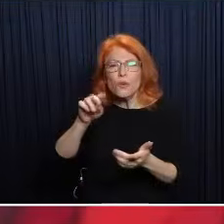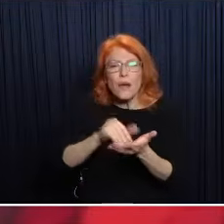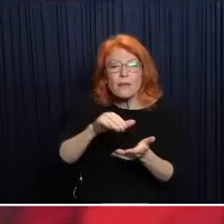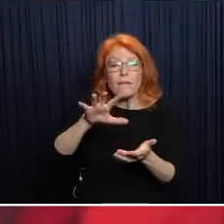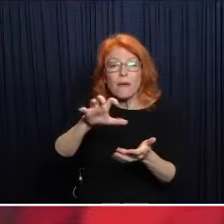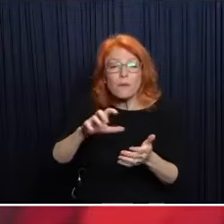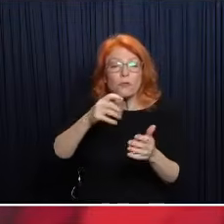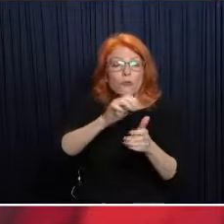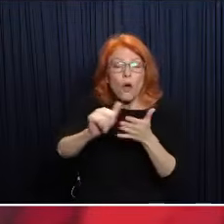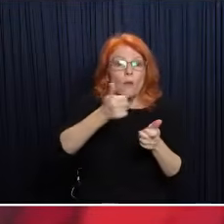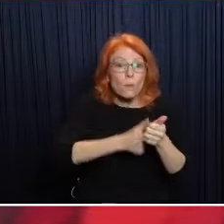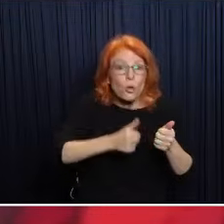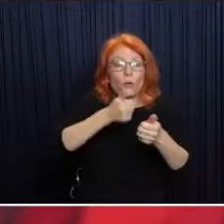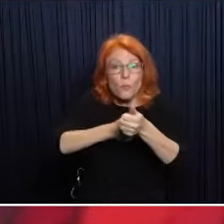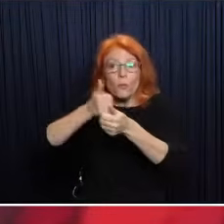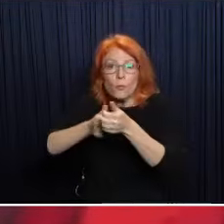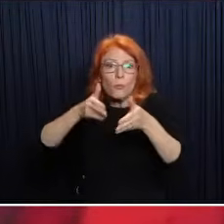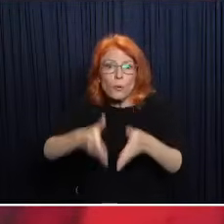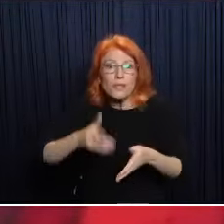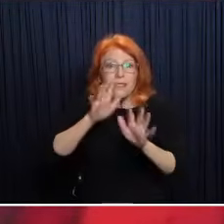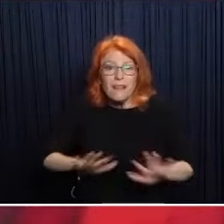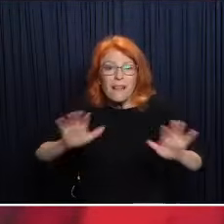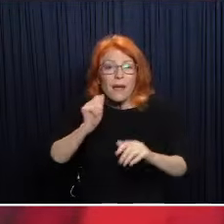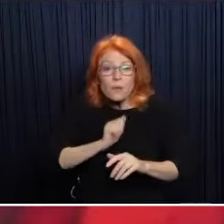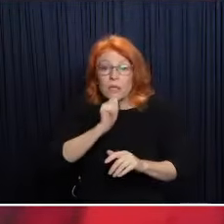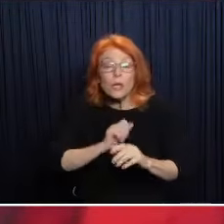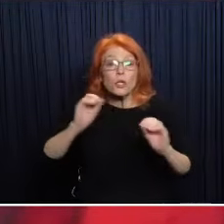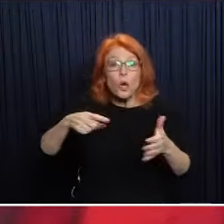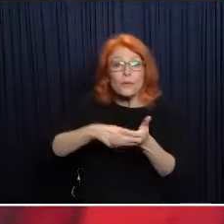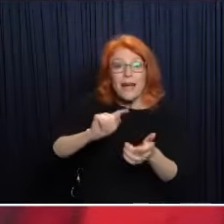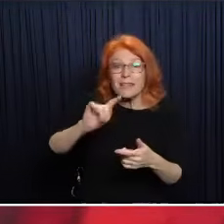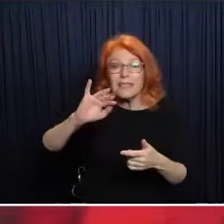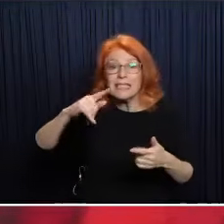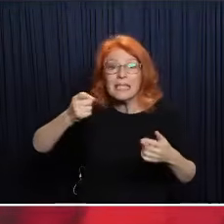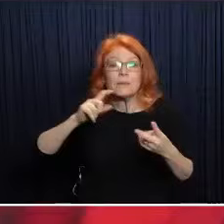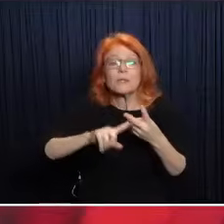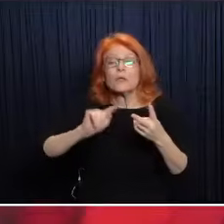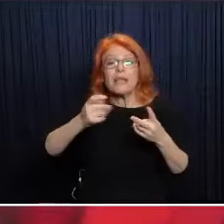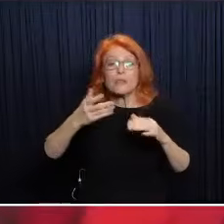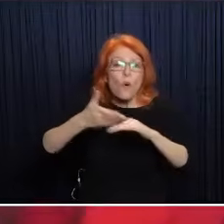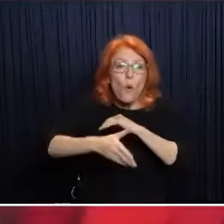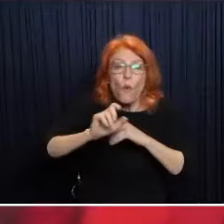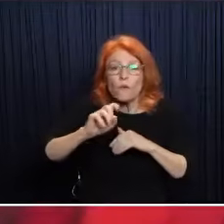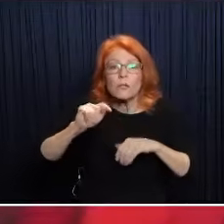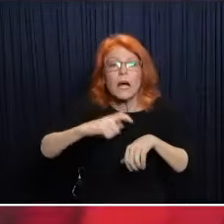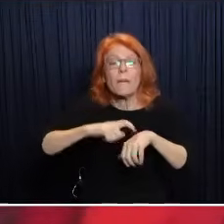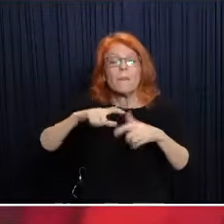TAX INCREASES ON TAXPAYERS. $2,500 PER PERSON FOR EACH